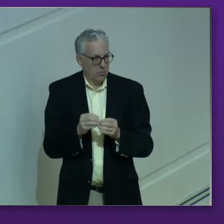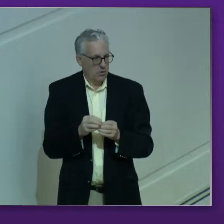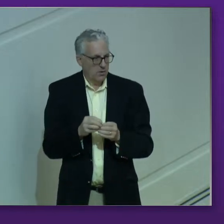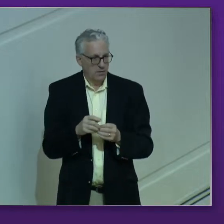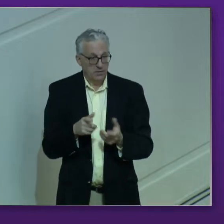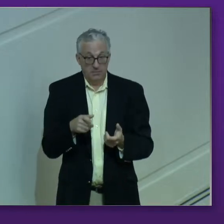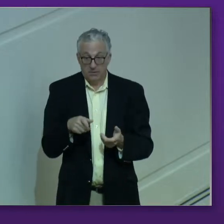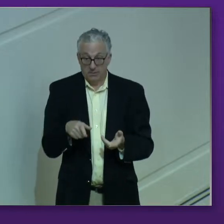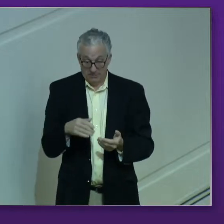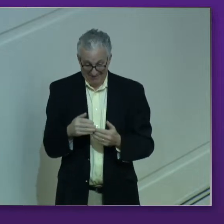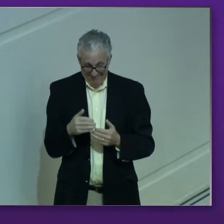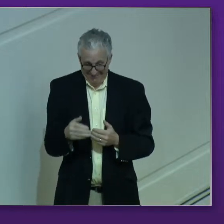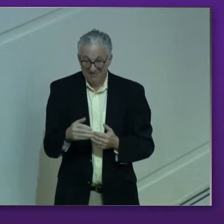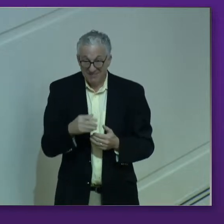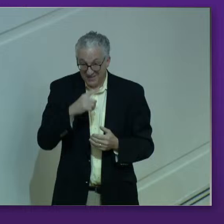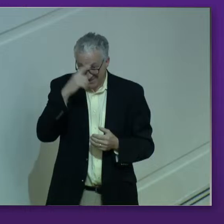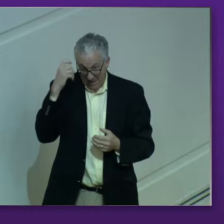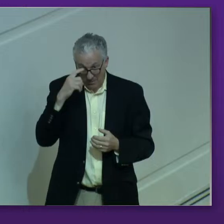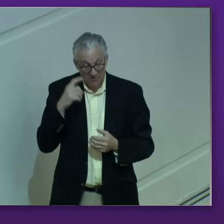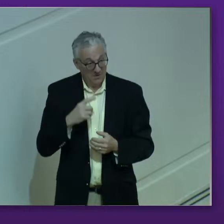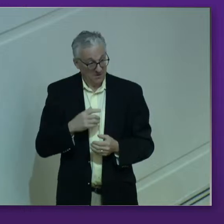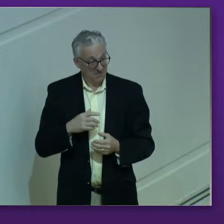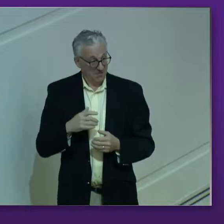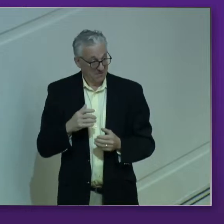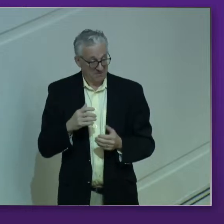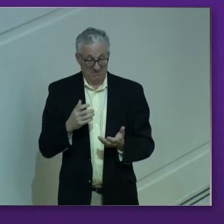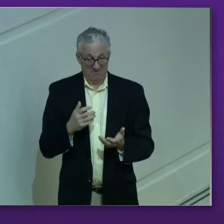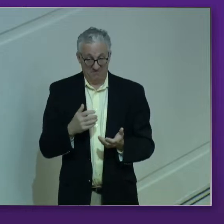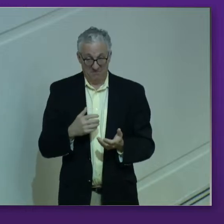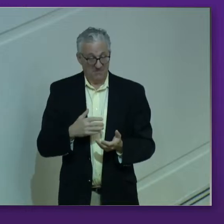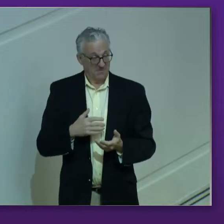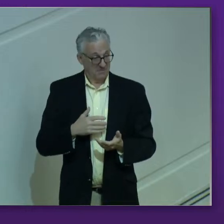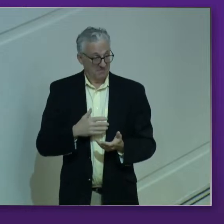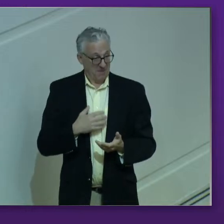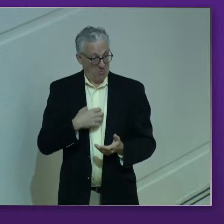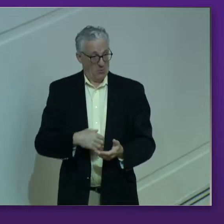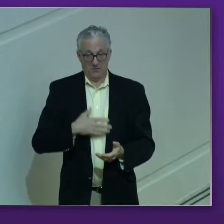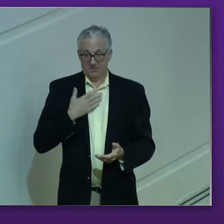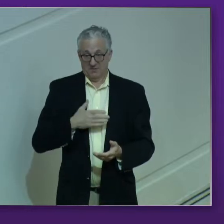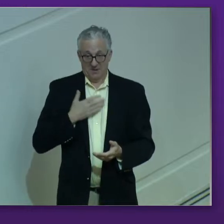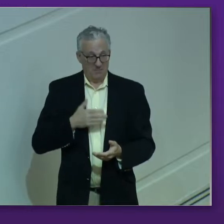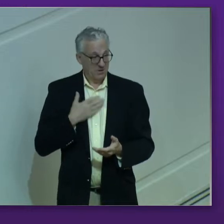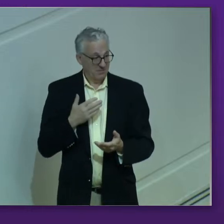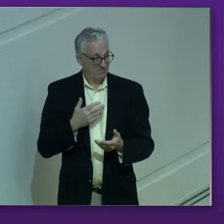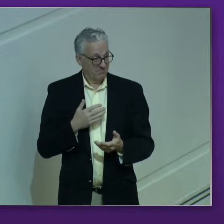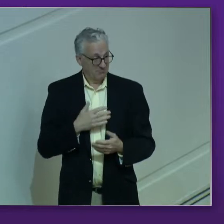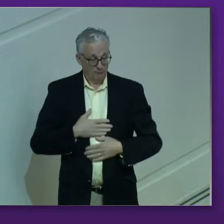NOW WHILE I WILL COME BACK TO PRESENT SOME AWARDS WHAT TO TAKE MY LAST FEW WORDS RIGHT